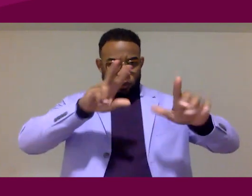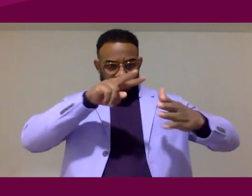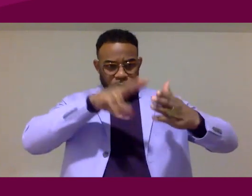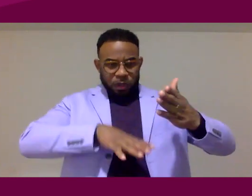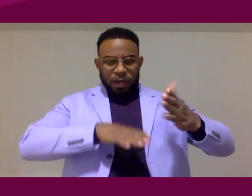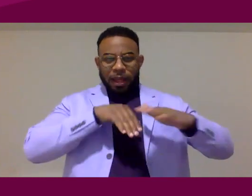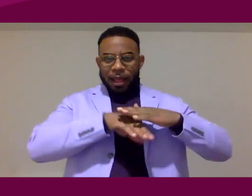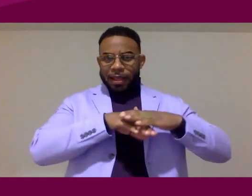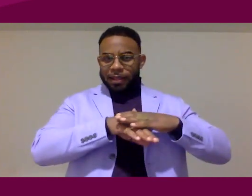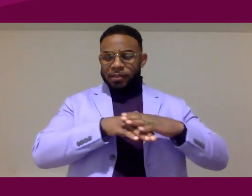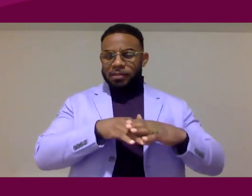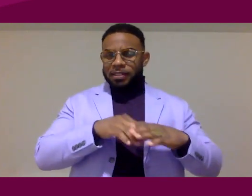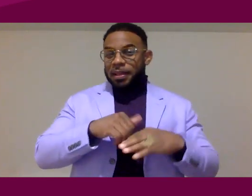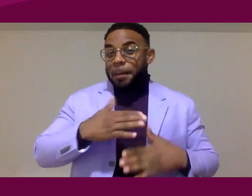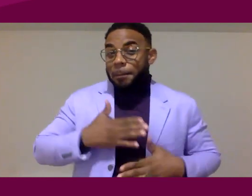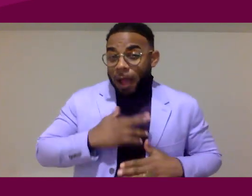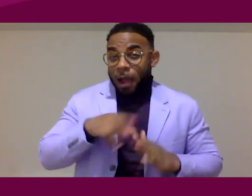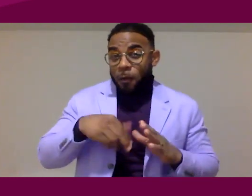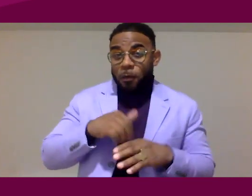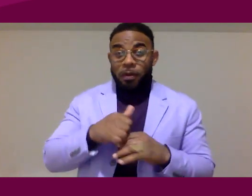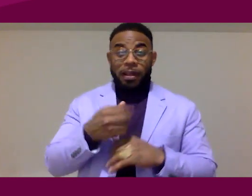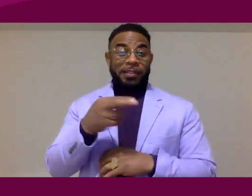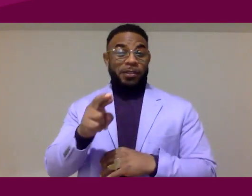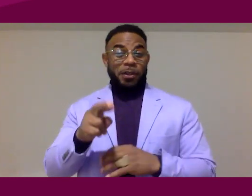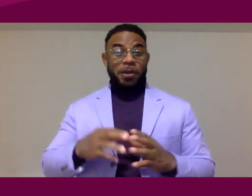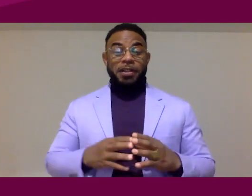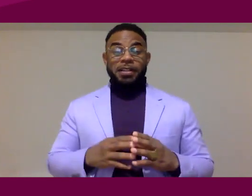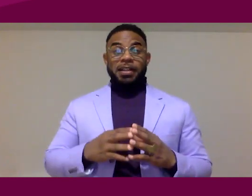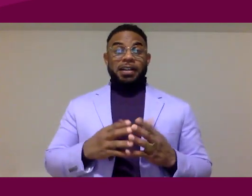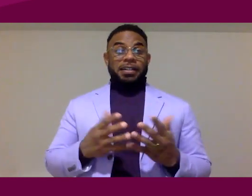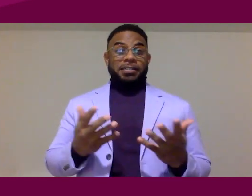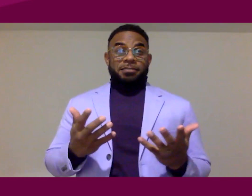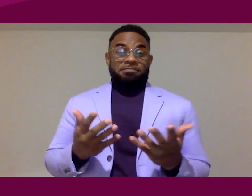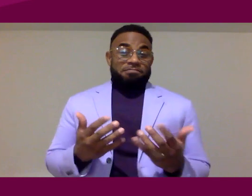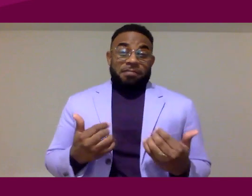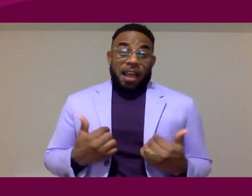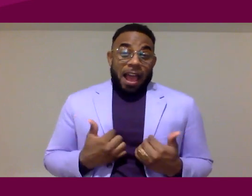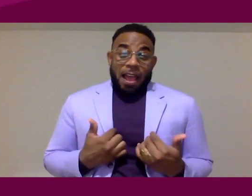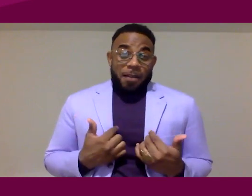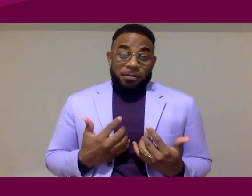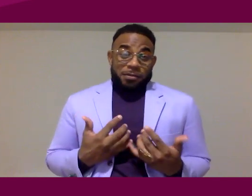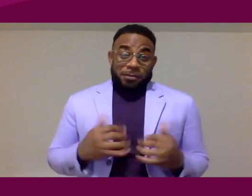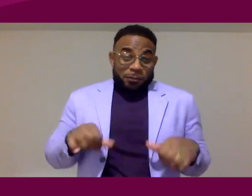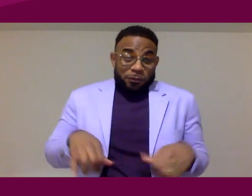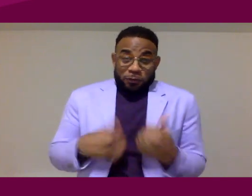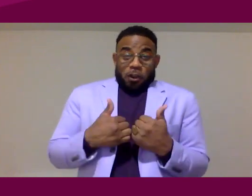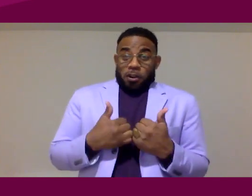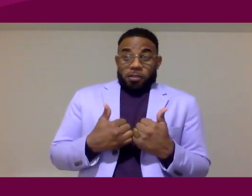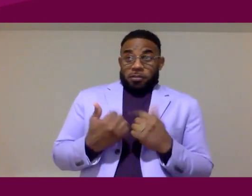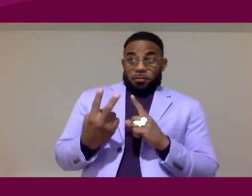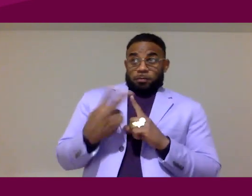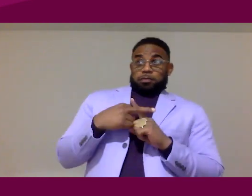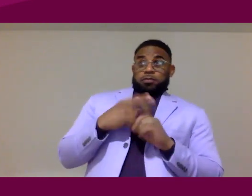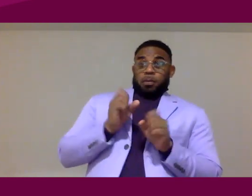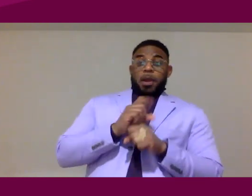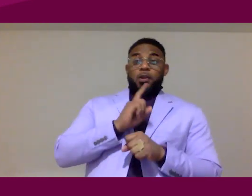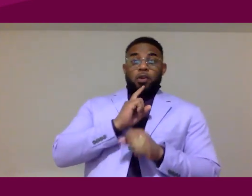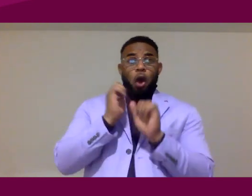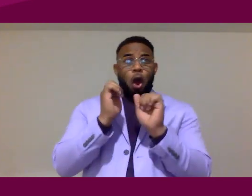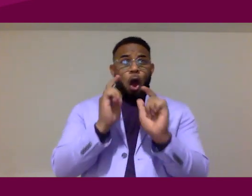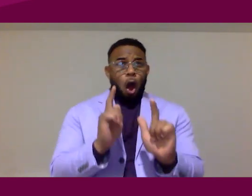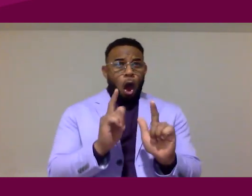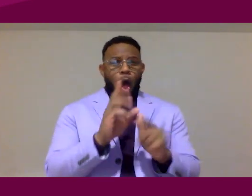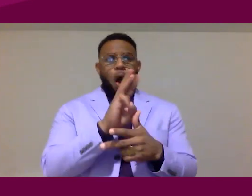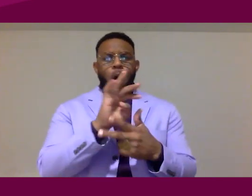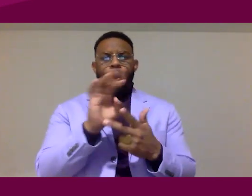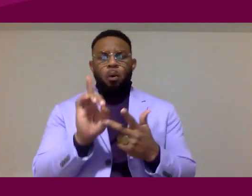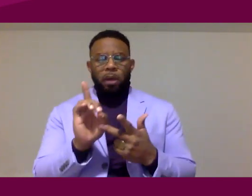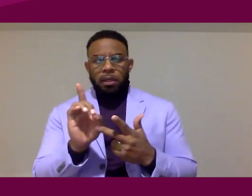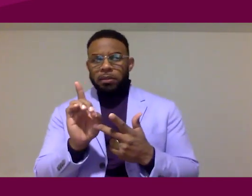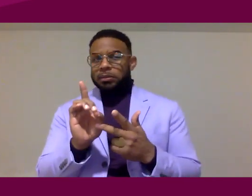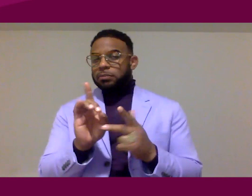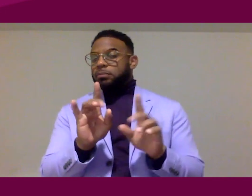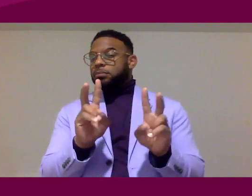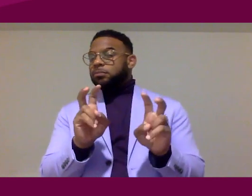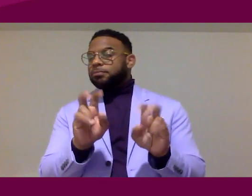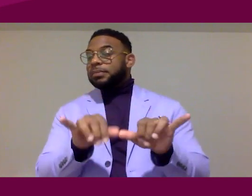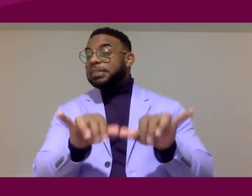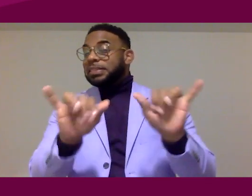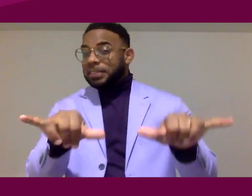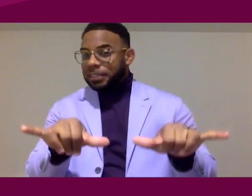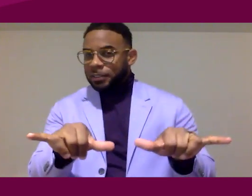And in my role in HR, I was charged with making sure that all of WID's systems were accessible